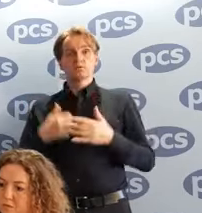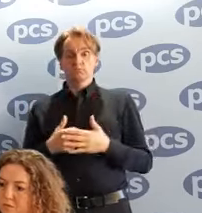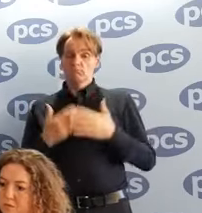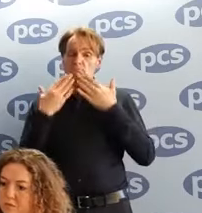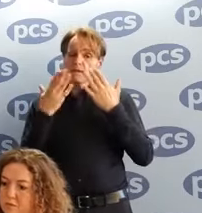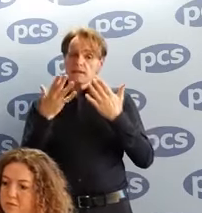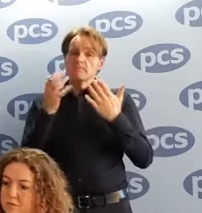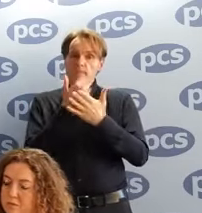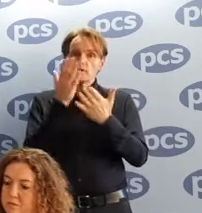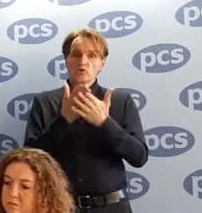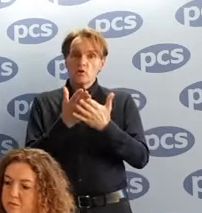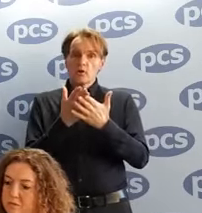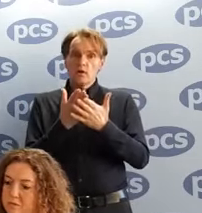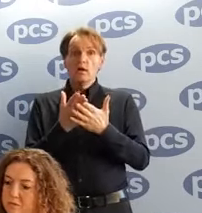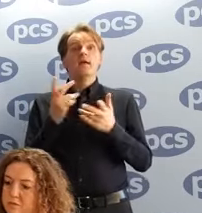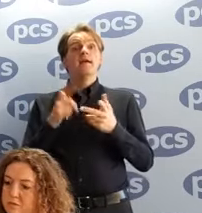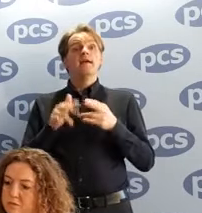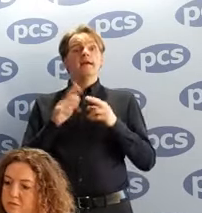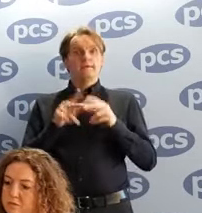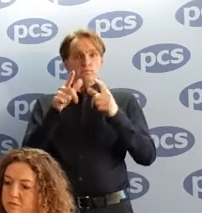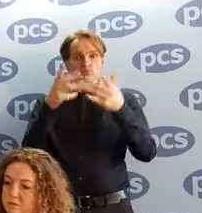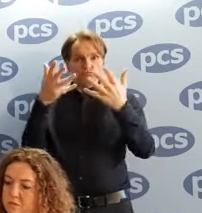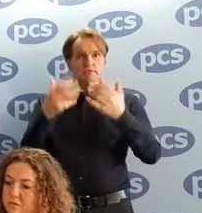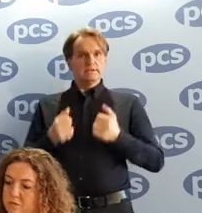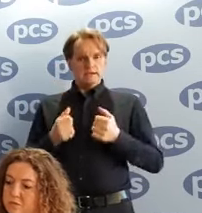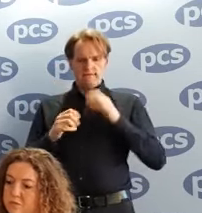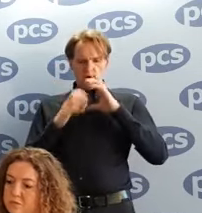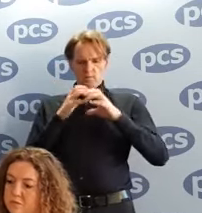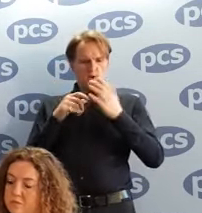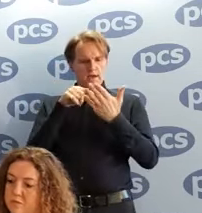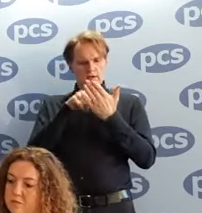that. And if you get a communication from PCS in that period